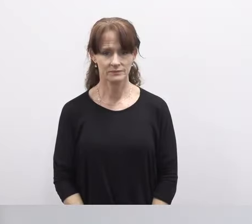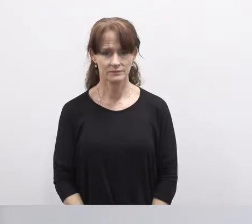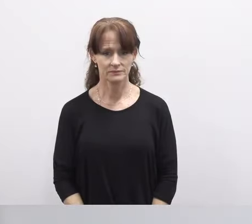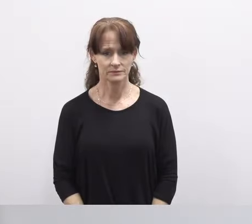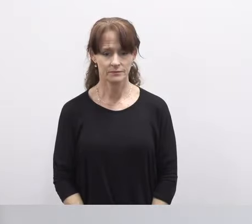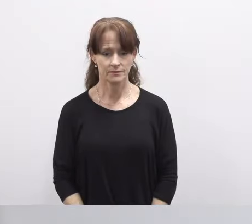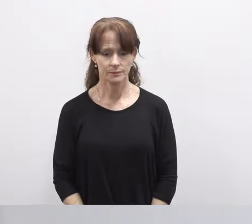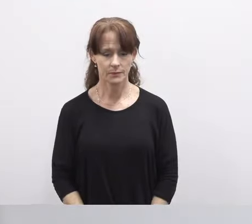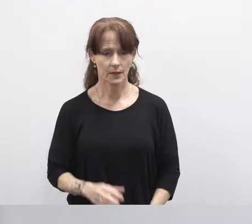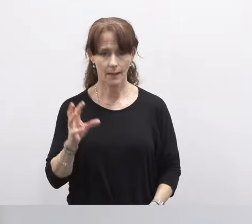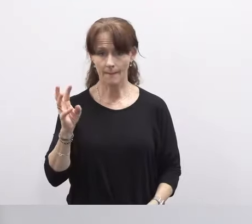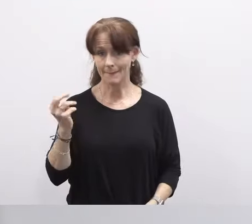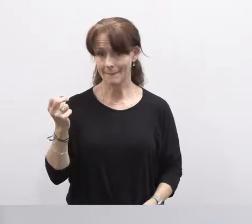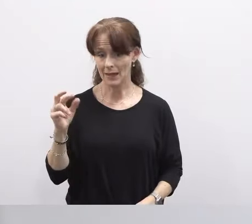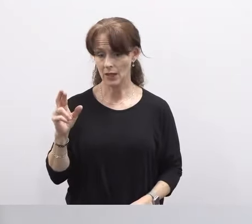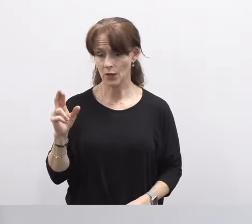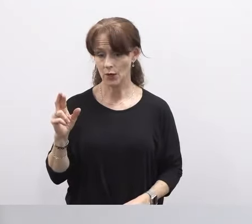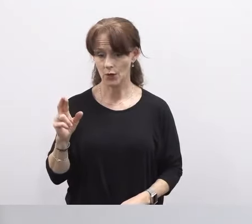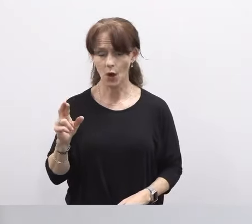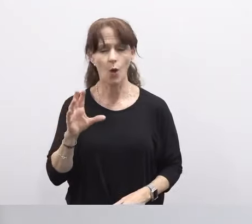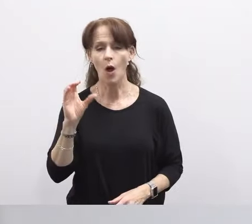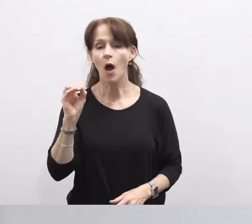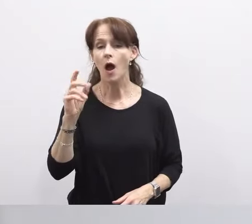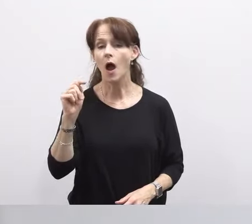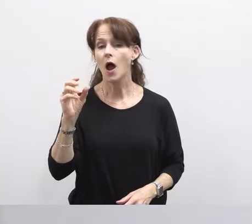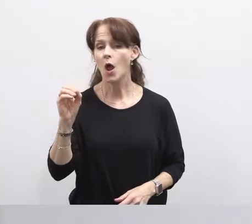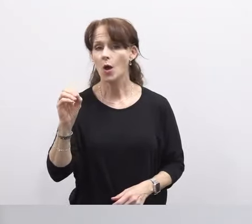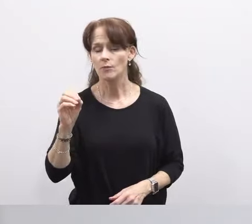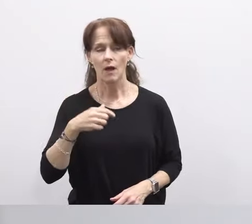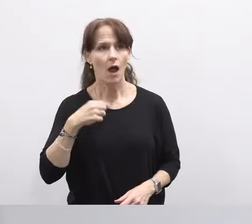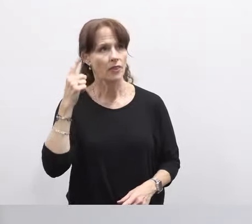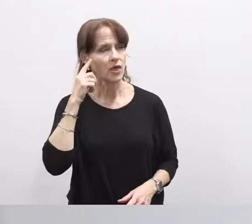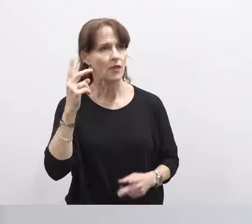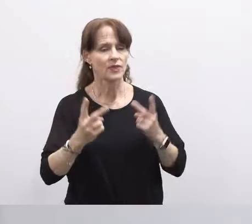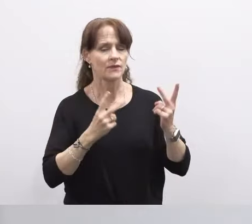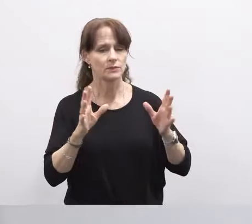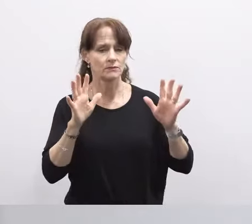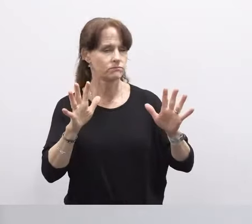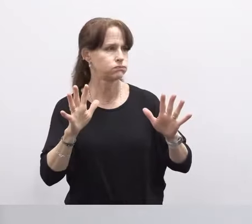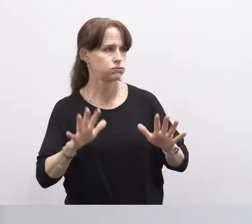So, I thought the visit was fabulous. I thought that not only did I learn a lot